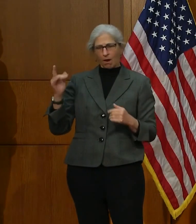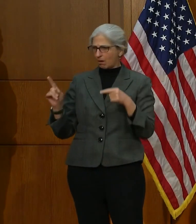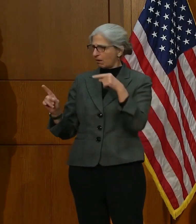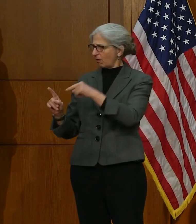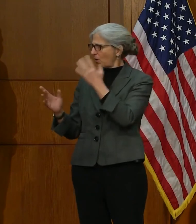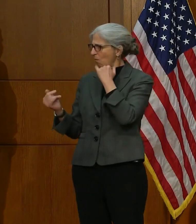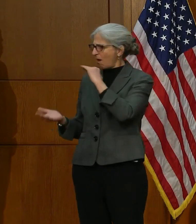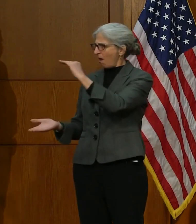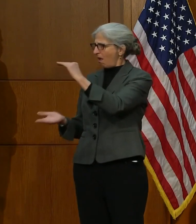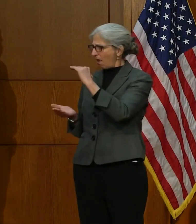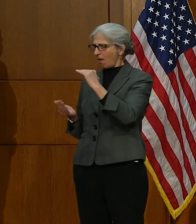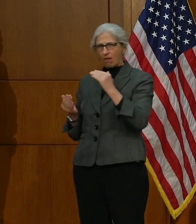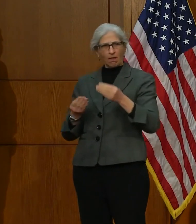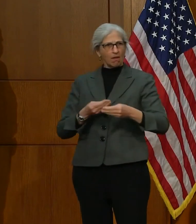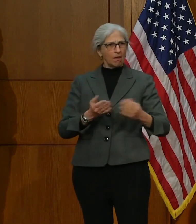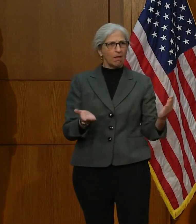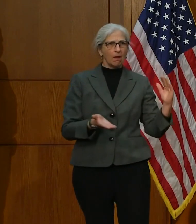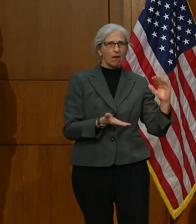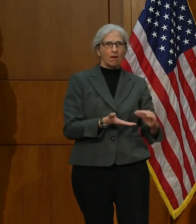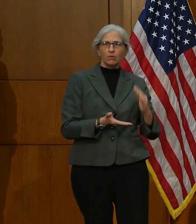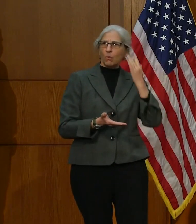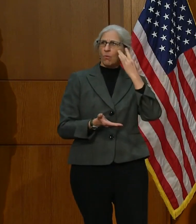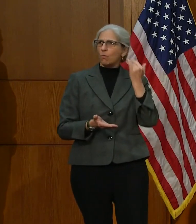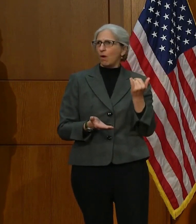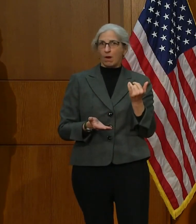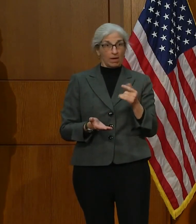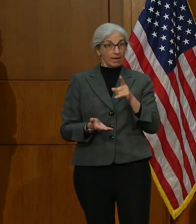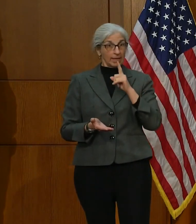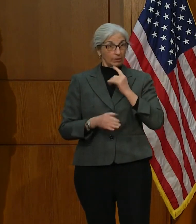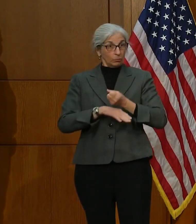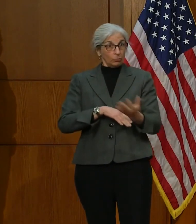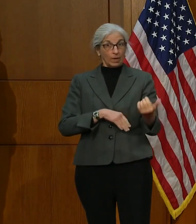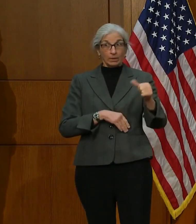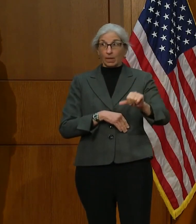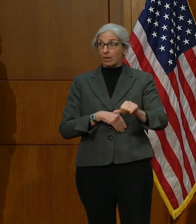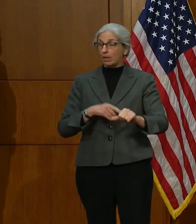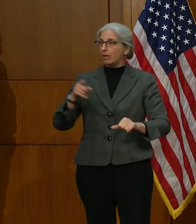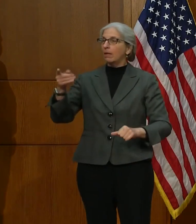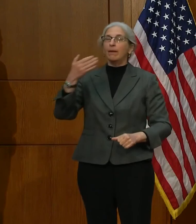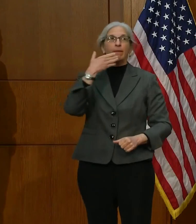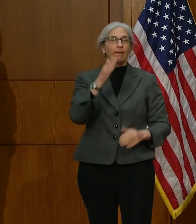AGAIN. DOES YOUR ADMINISTRATION NO. WE'RE ALL THOSE DRESSES ARE